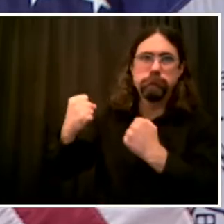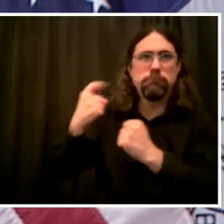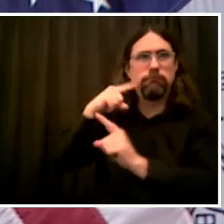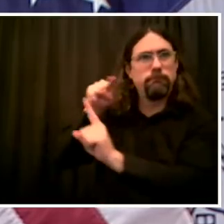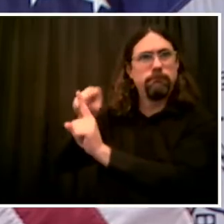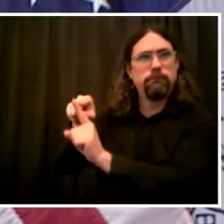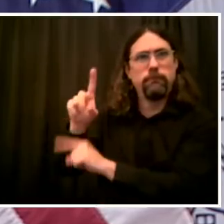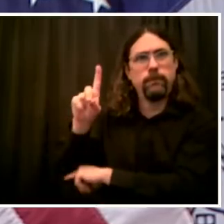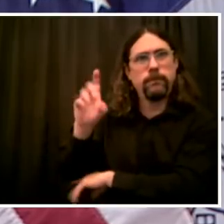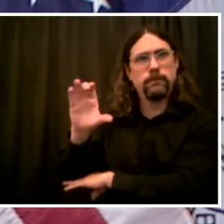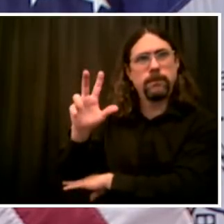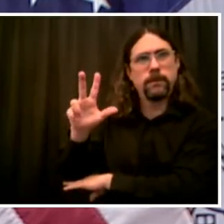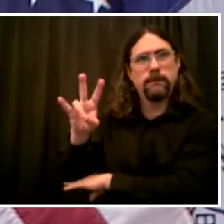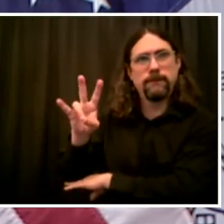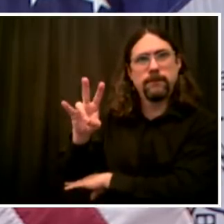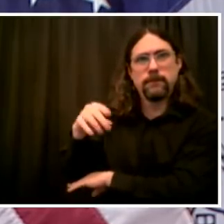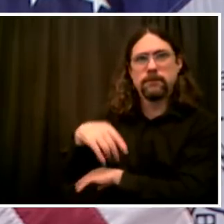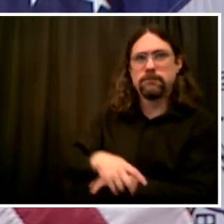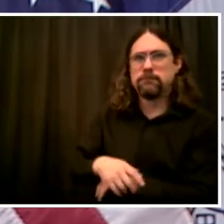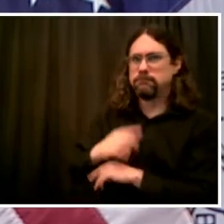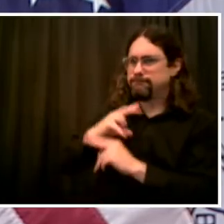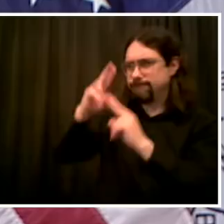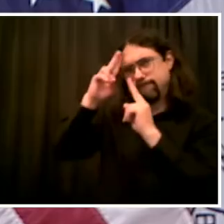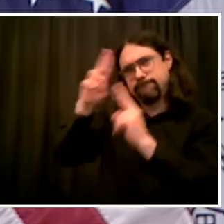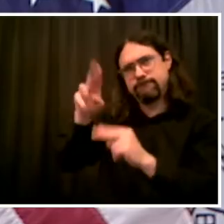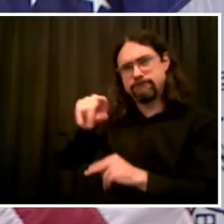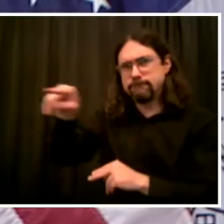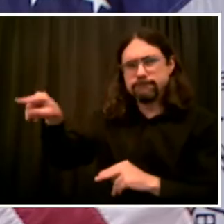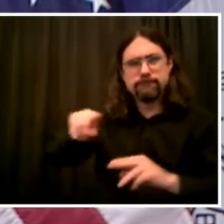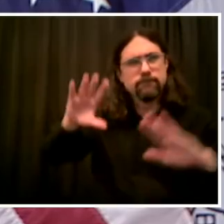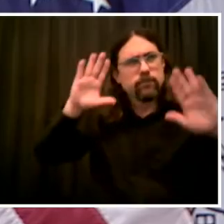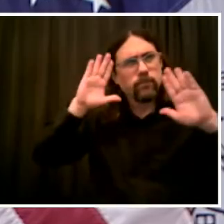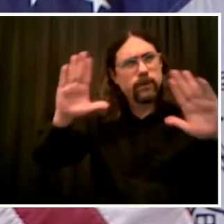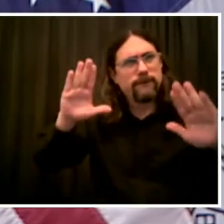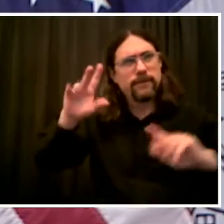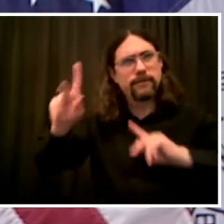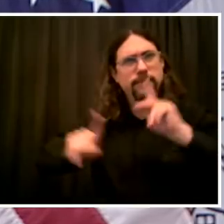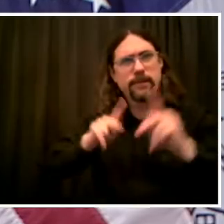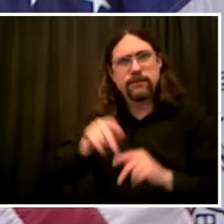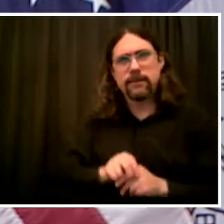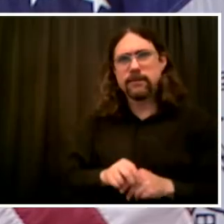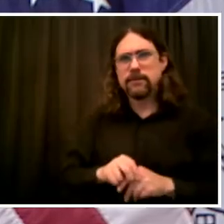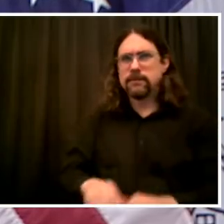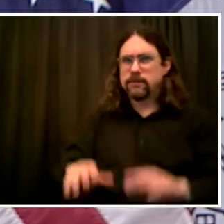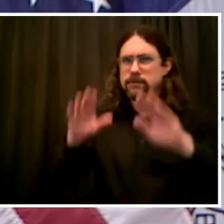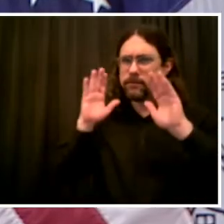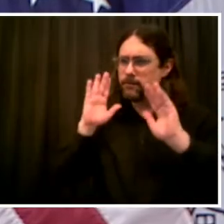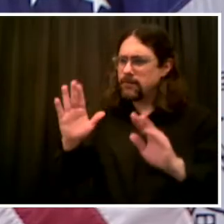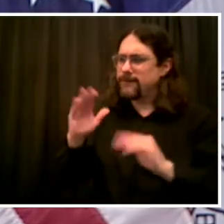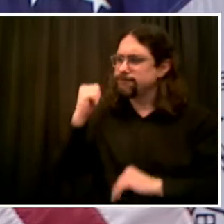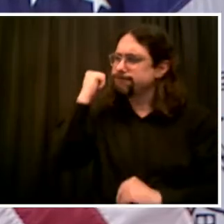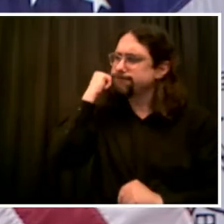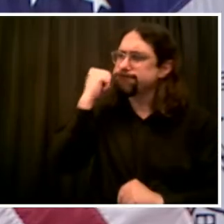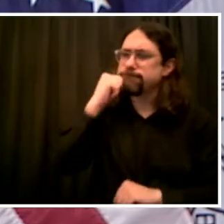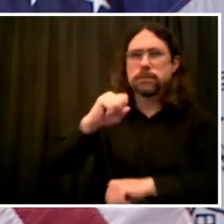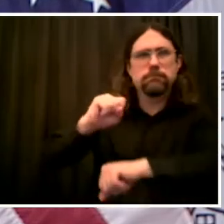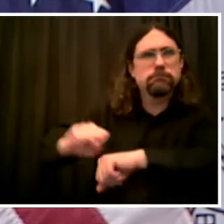IMMENSE RESPECT.